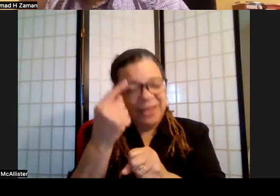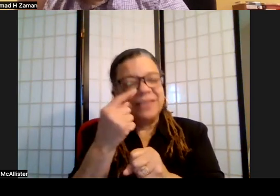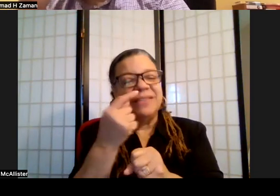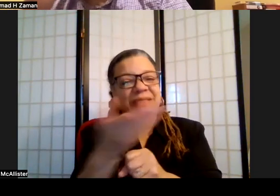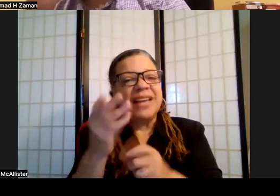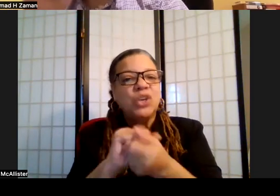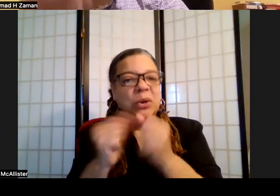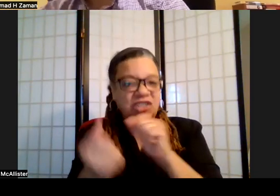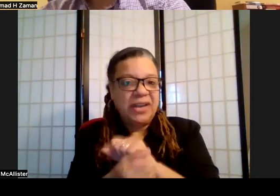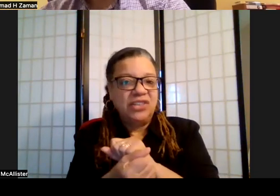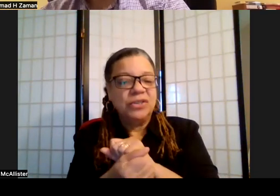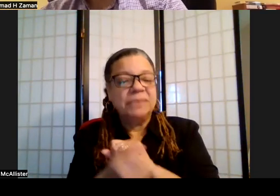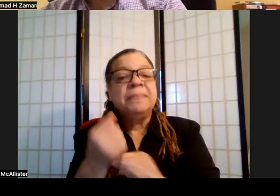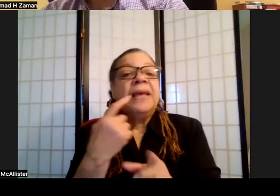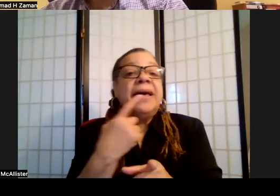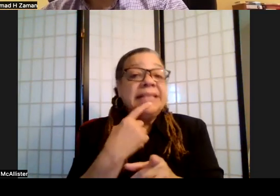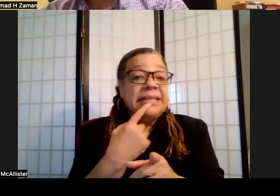as I mentioned, there there are people around the world